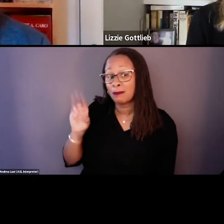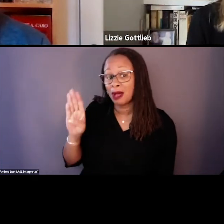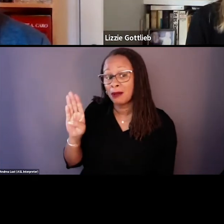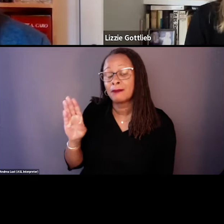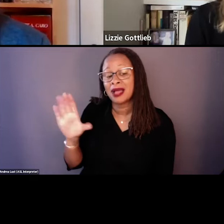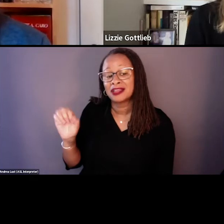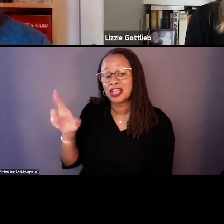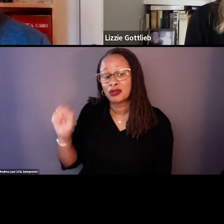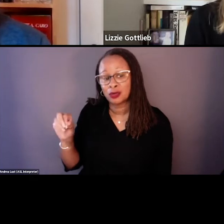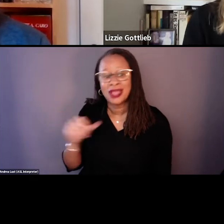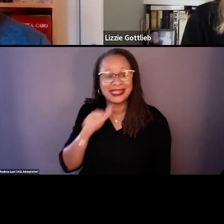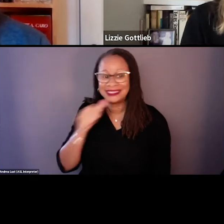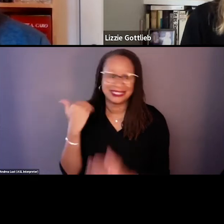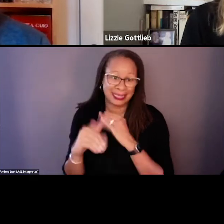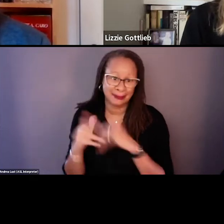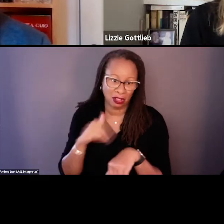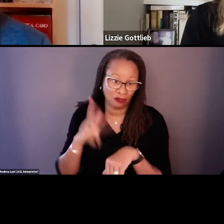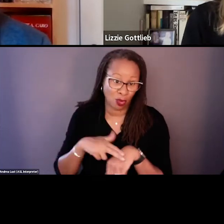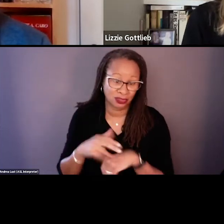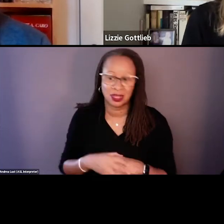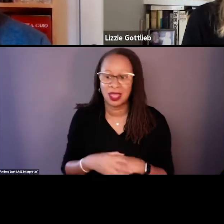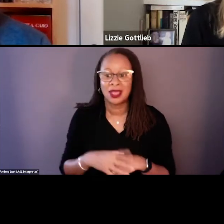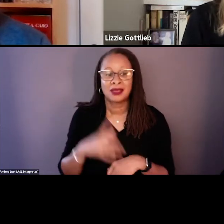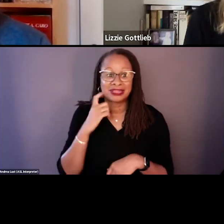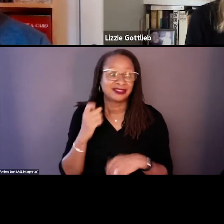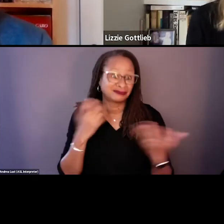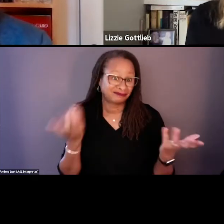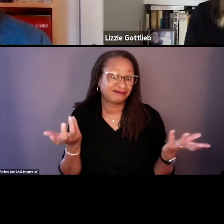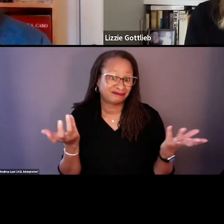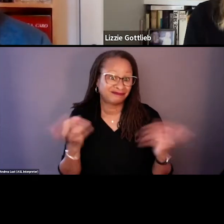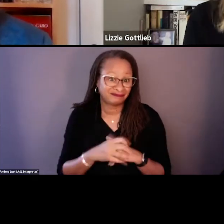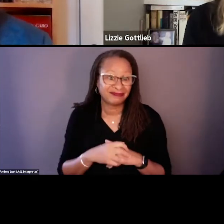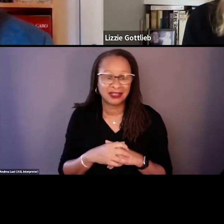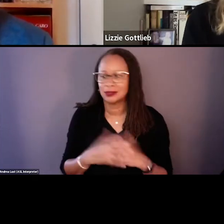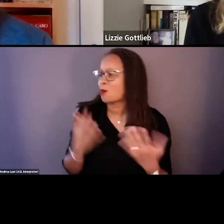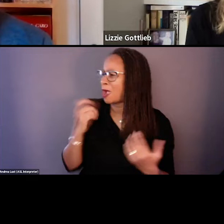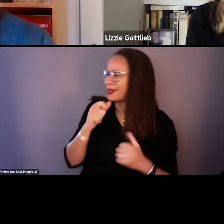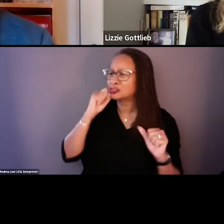And I called Bob Caro because, of course, he doesn't email. Because he's old school.